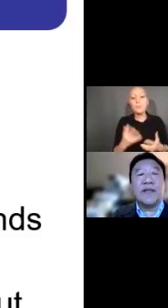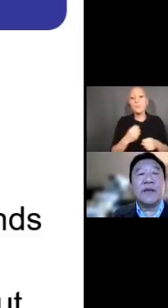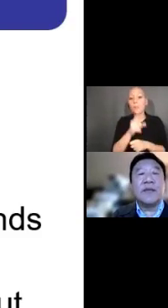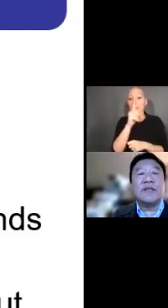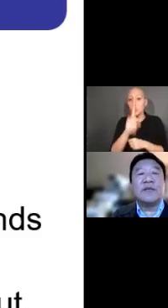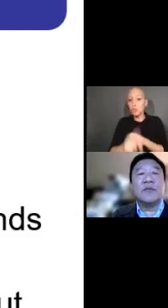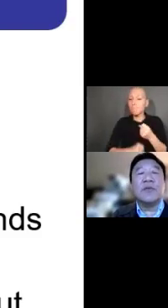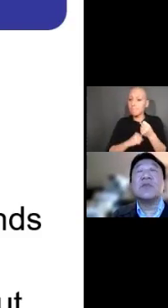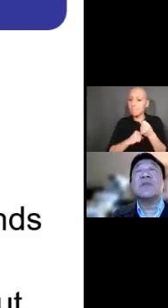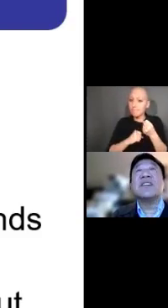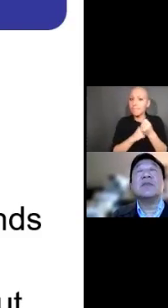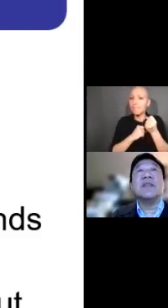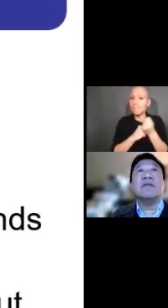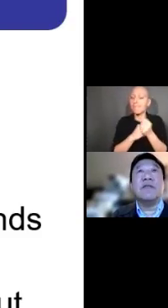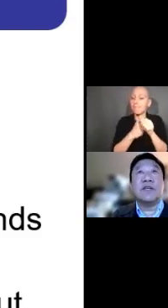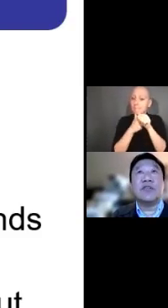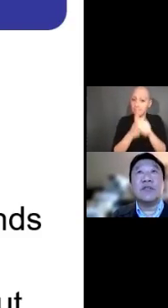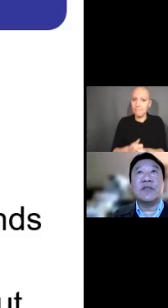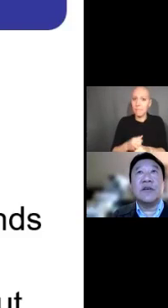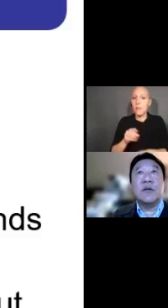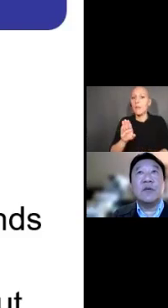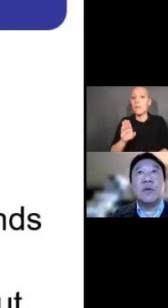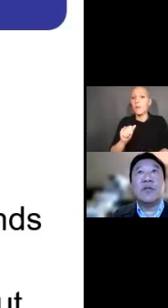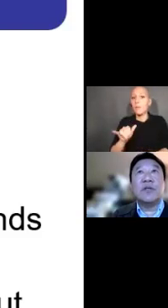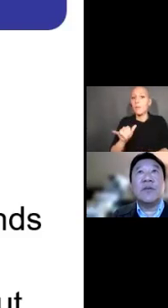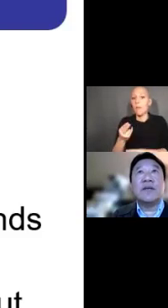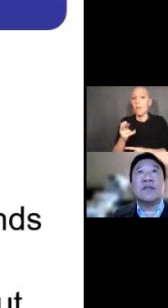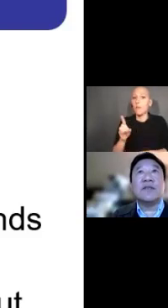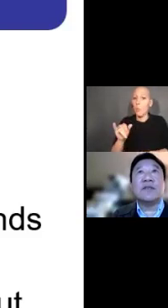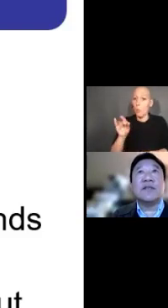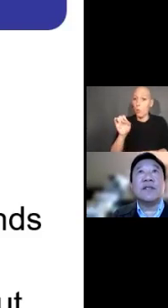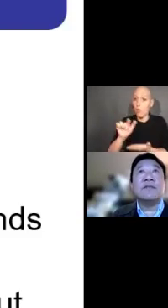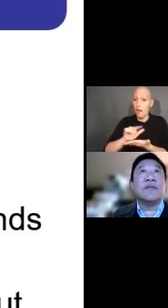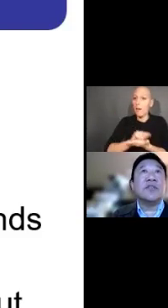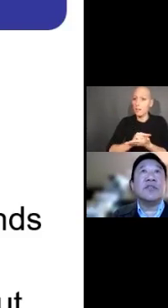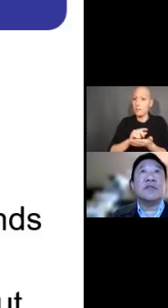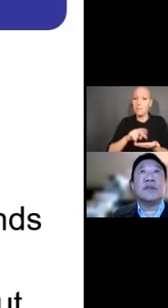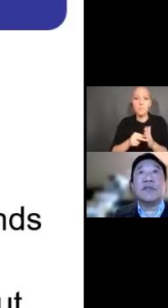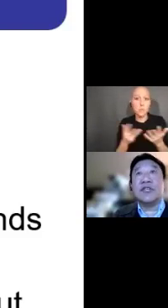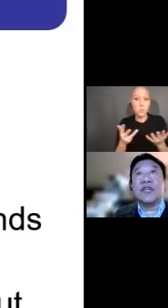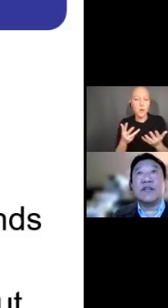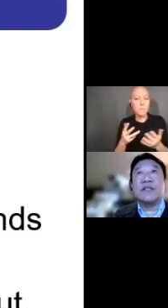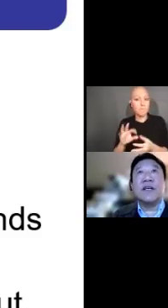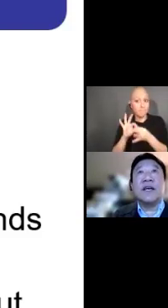That means with respect to inventions, we want to make certain that inventions are shared,